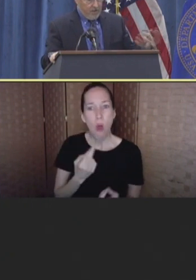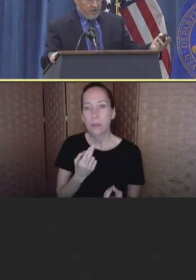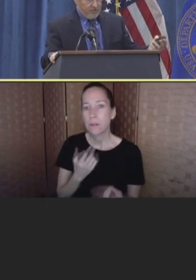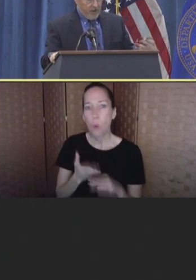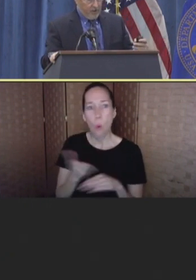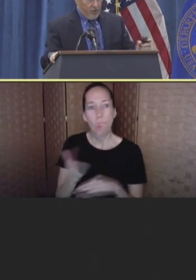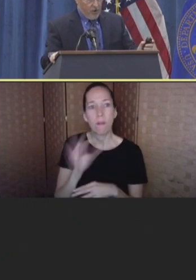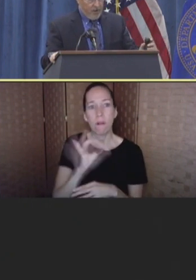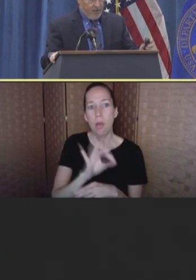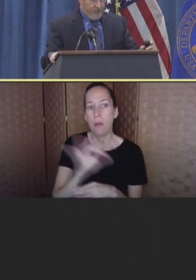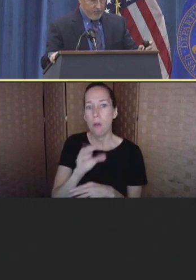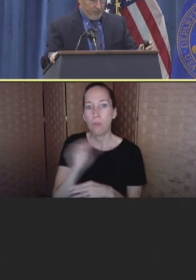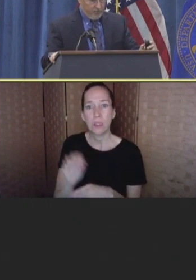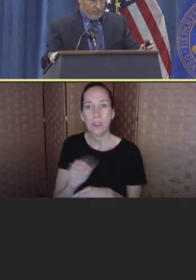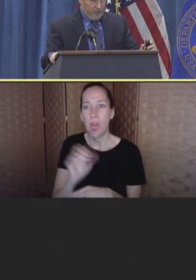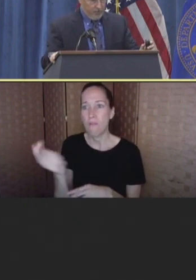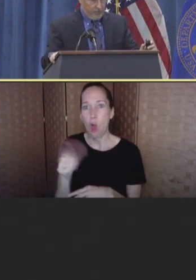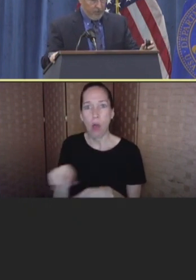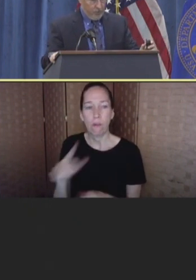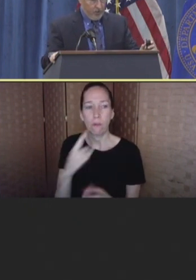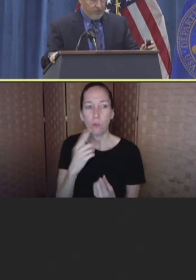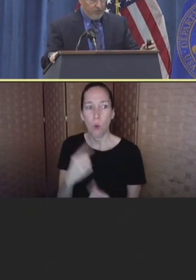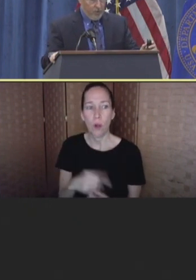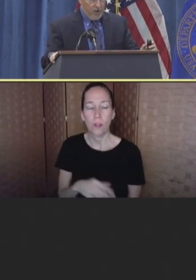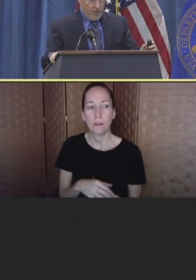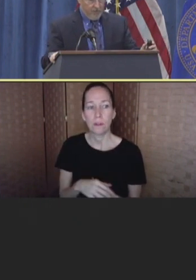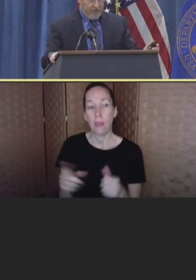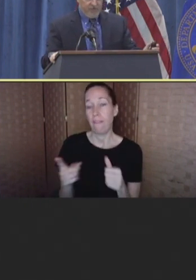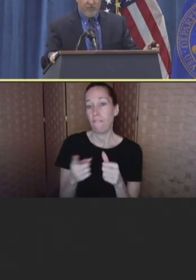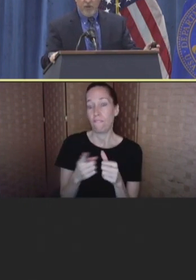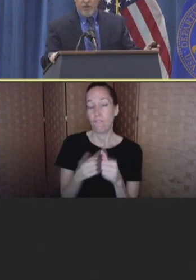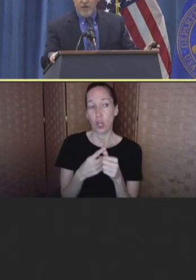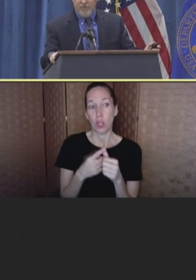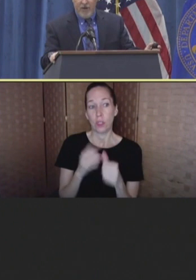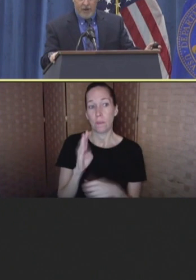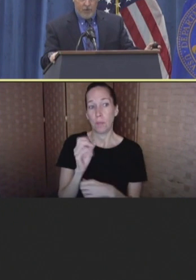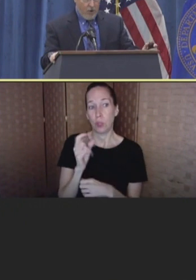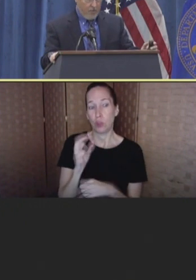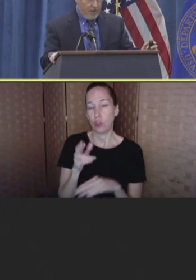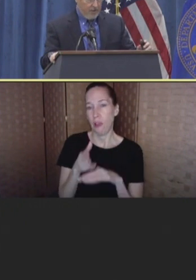The second row being first boosters in those over age 12 and the final row being those